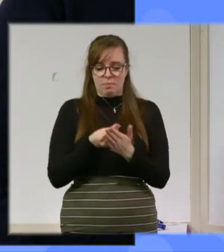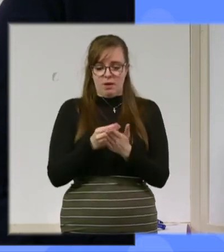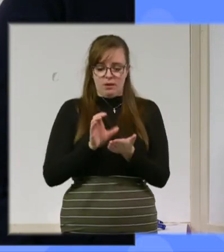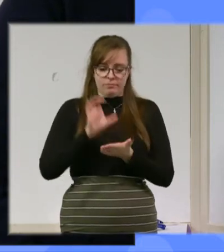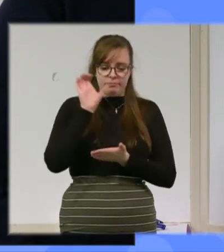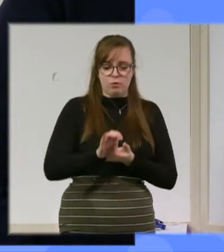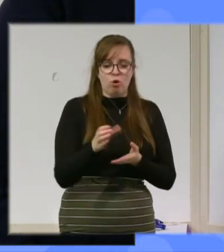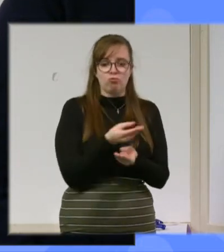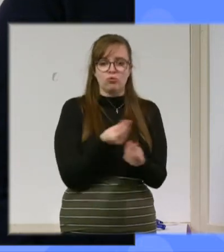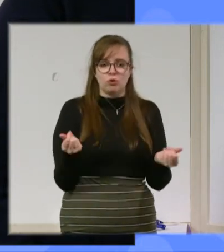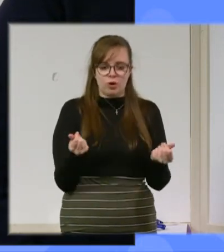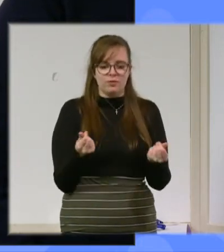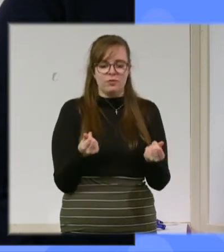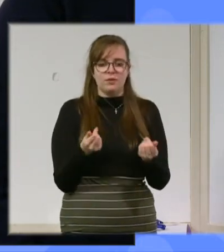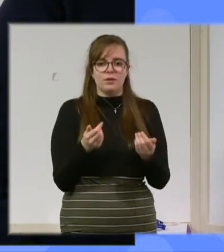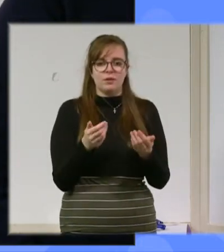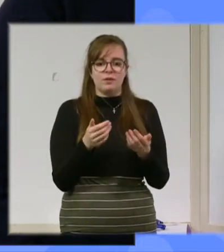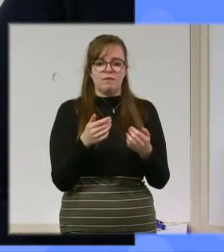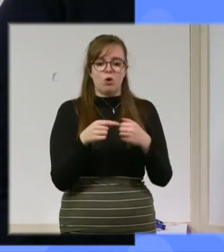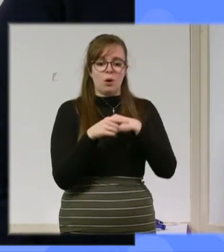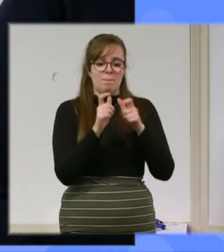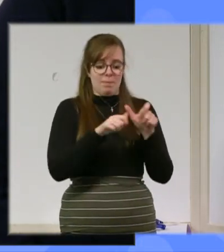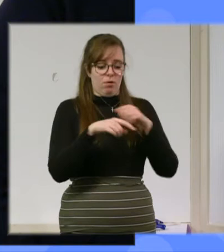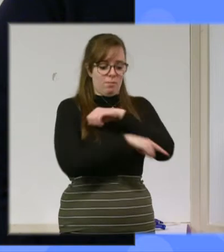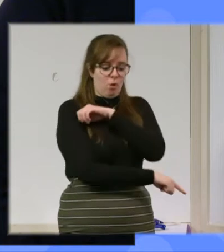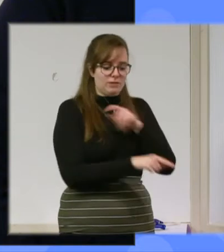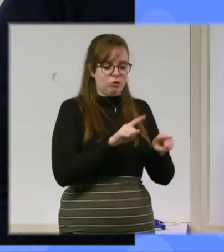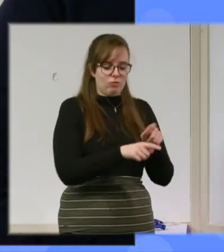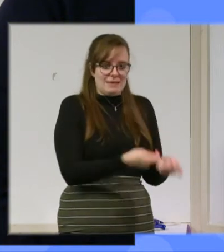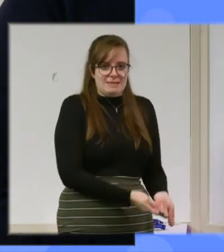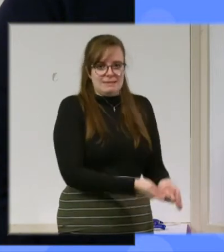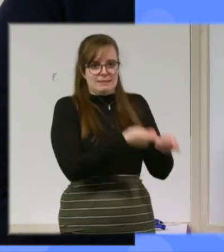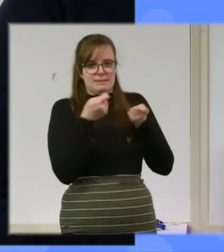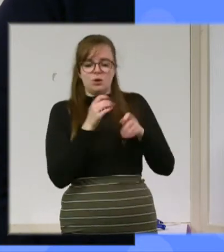wasting people out of poverty as opposed to Holden know where they are and